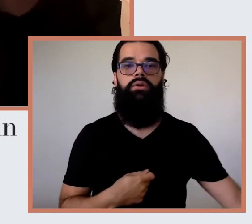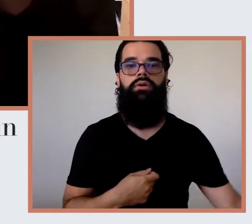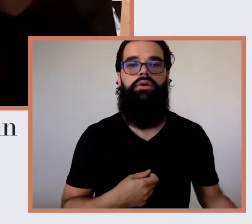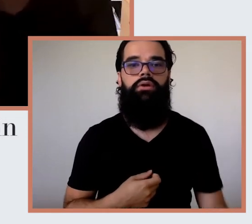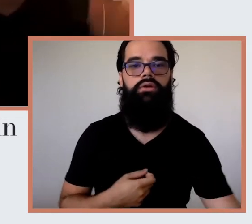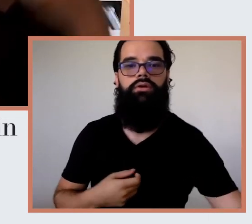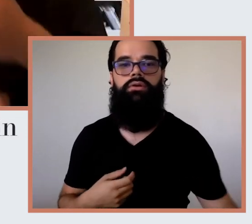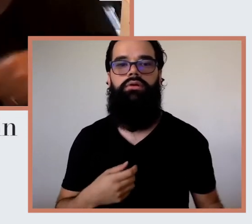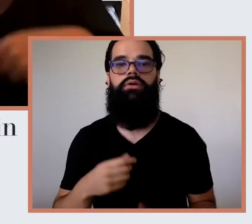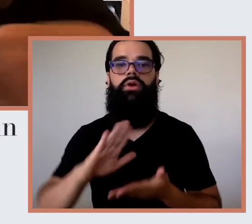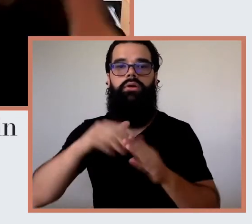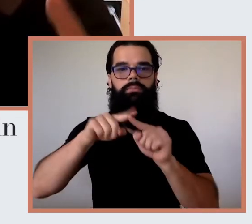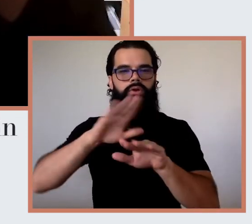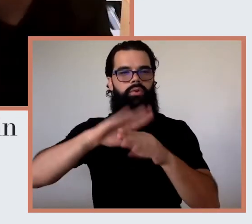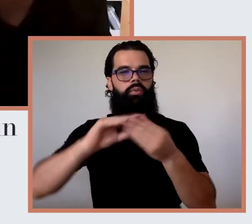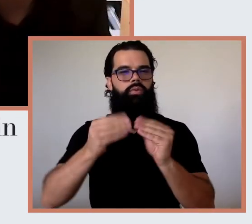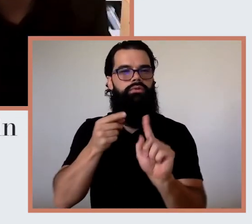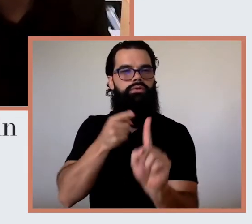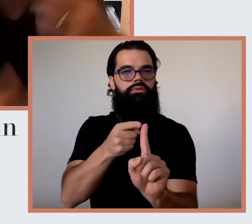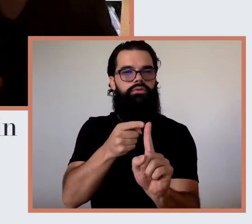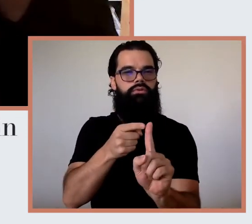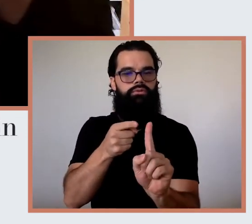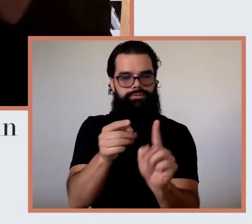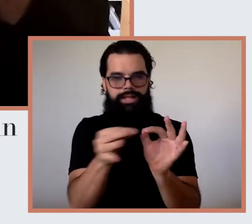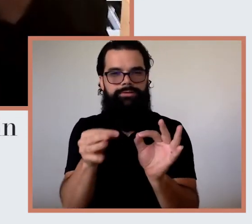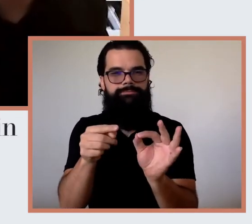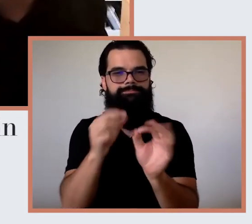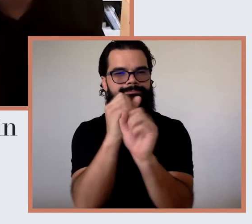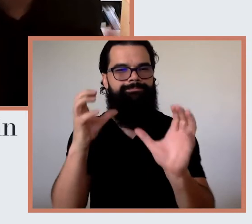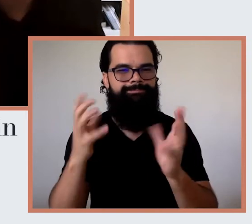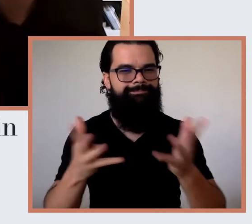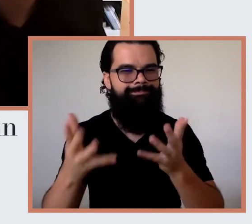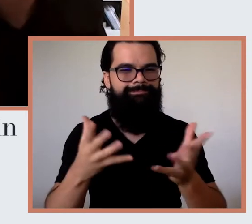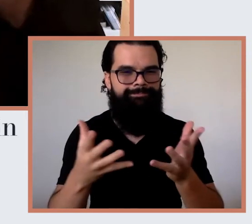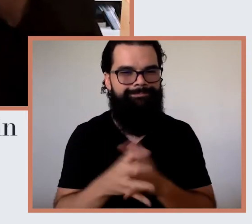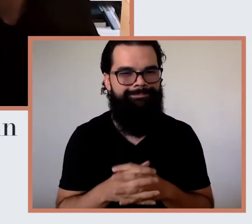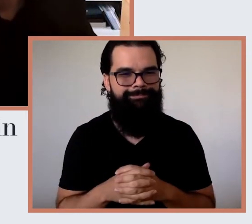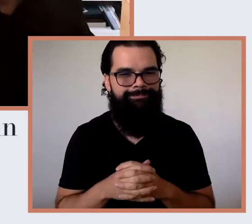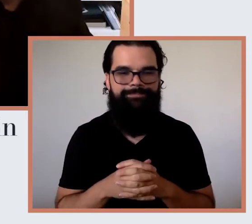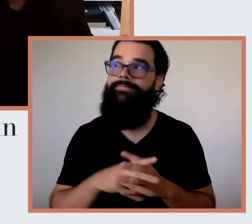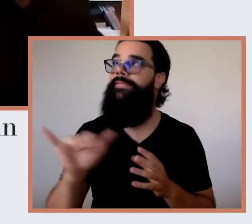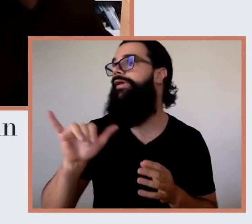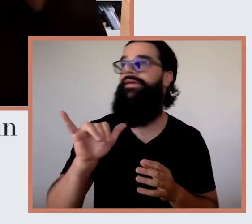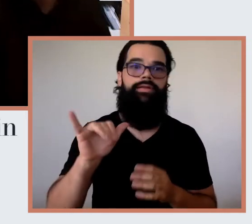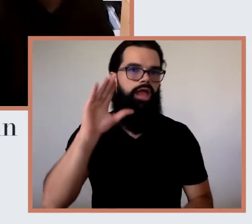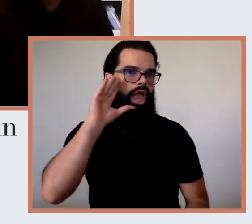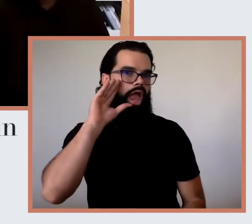coming out, putting on a robe, getting to the door. It just all depends on what your story is and what the content of the scene is, and if the scene is about,